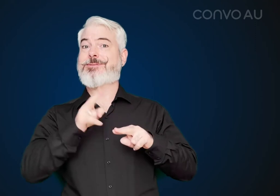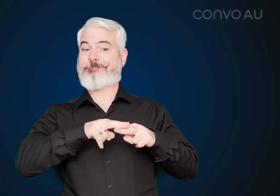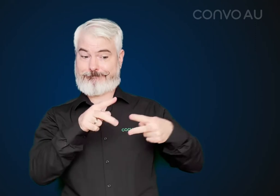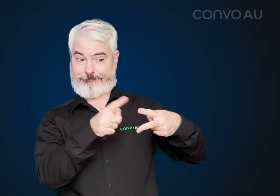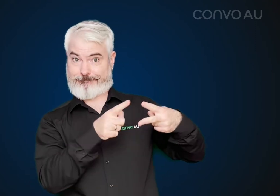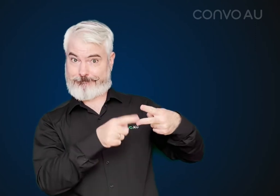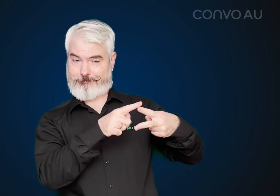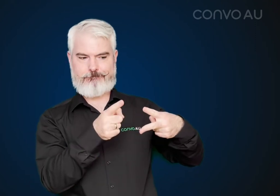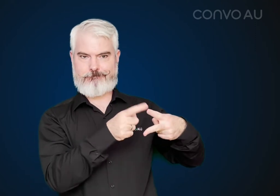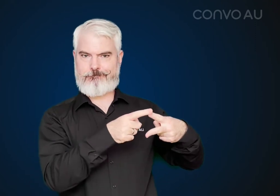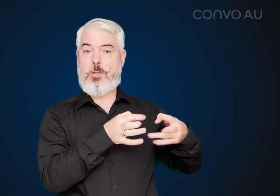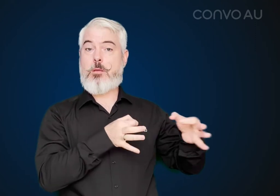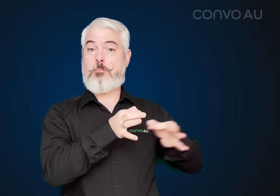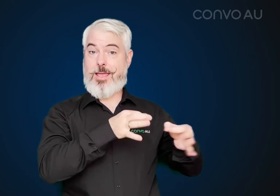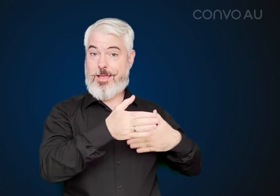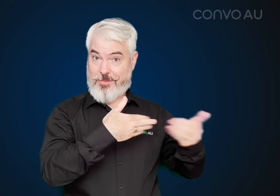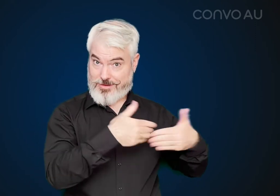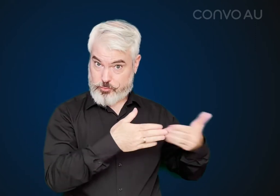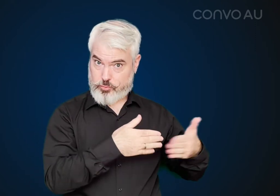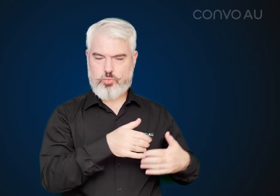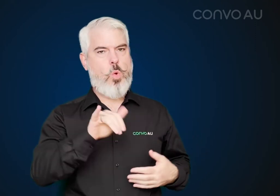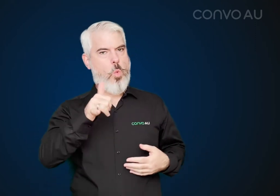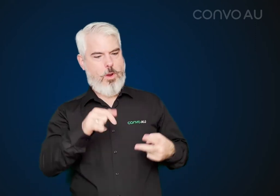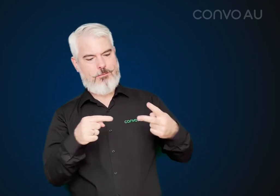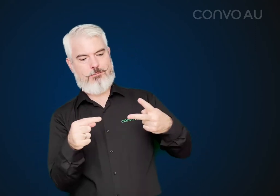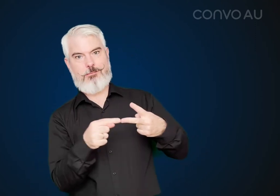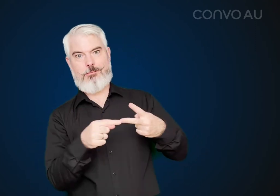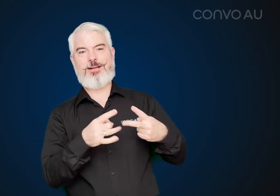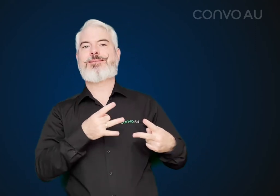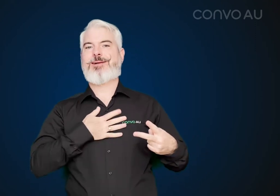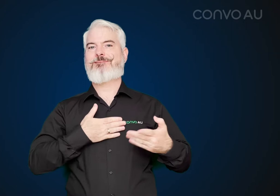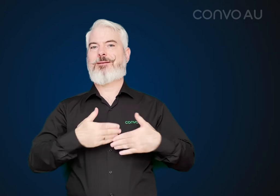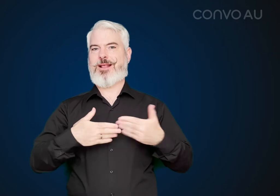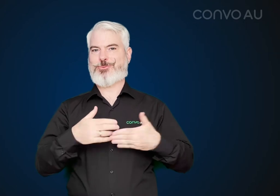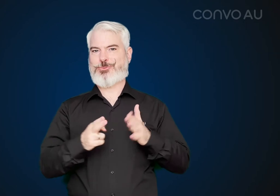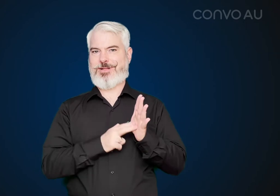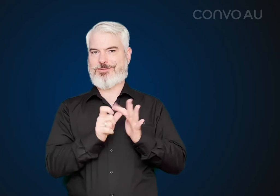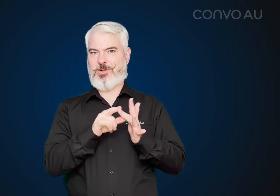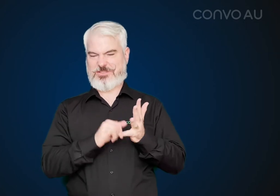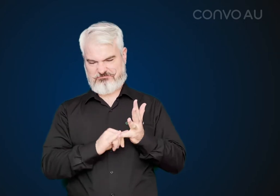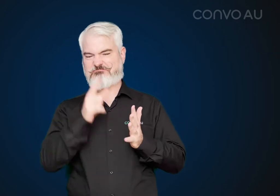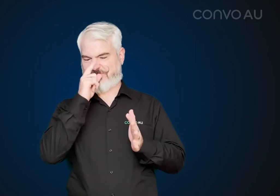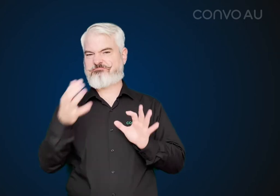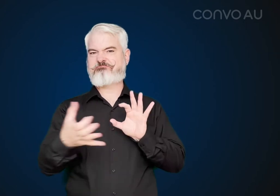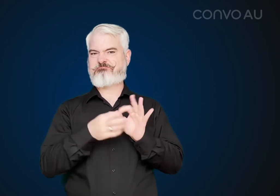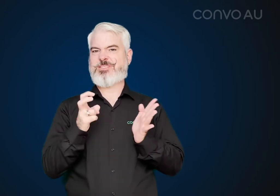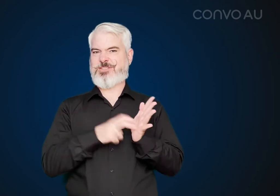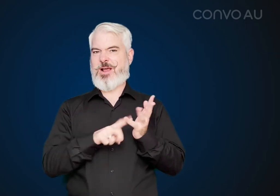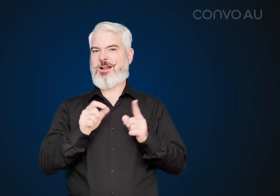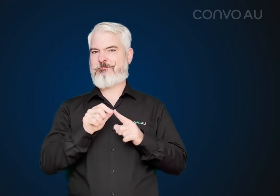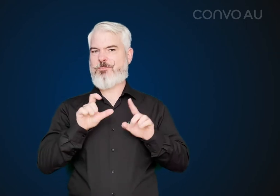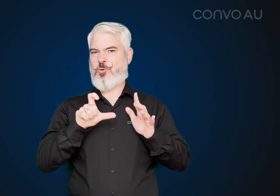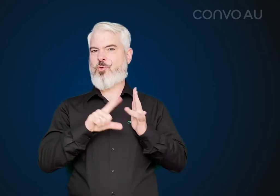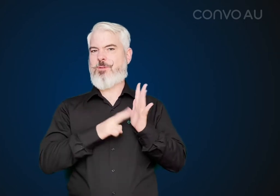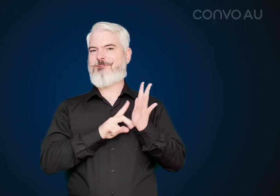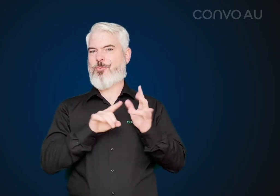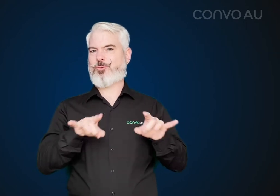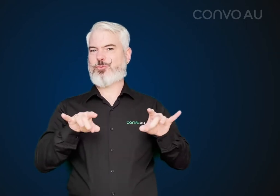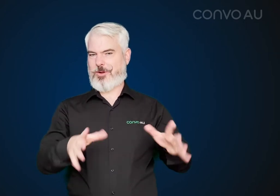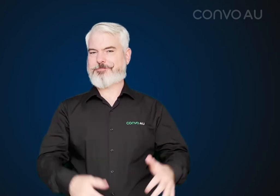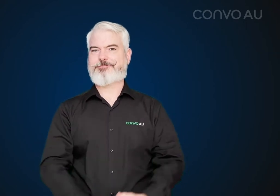to sign up for Convo Australia if you are either plan-managed or self-managed